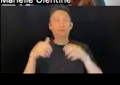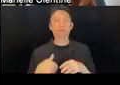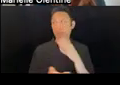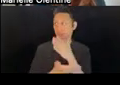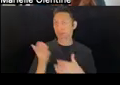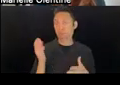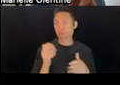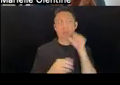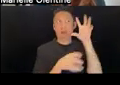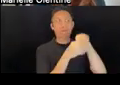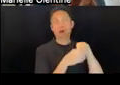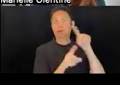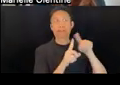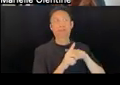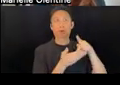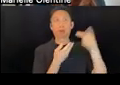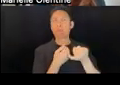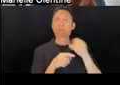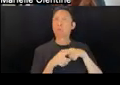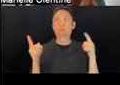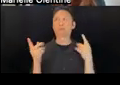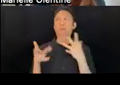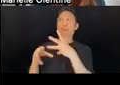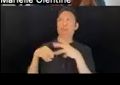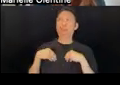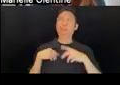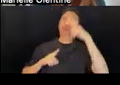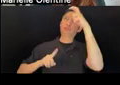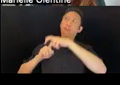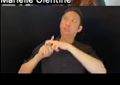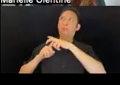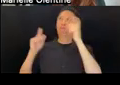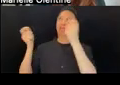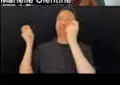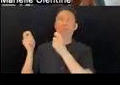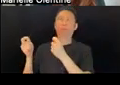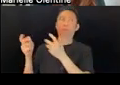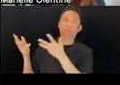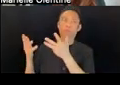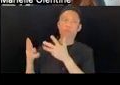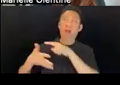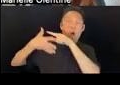shoot one last e-mail to Emily? And then the next day after that, we received our invitation.